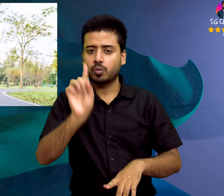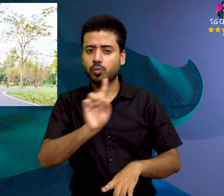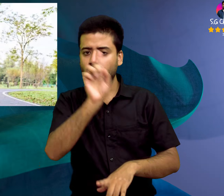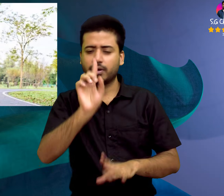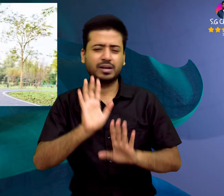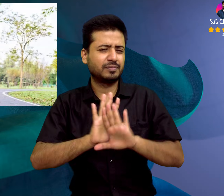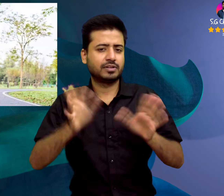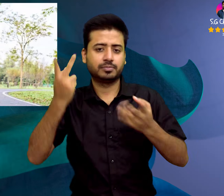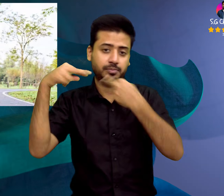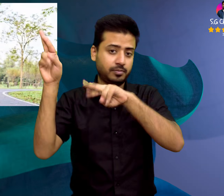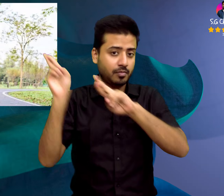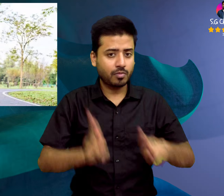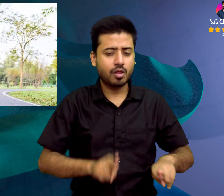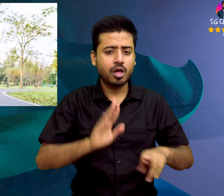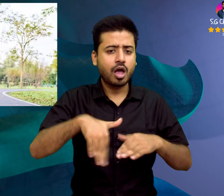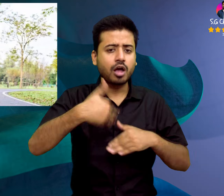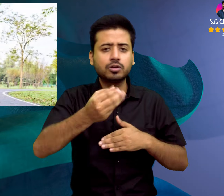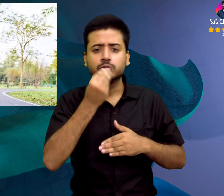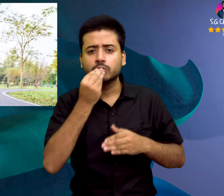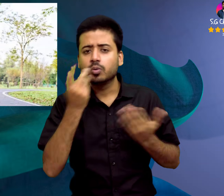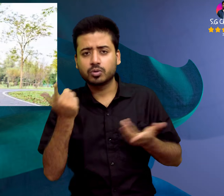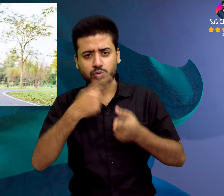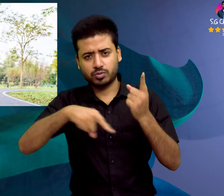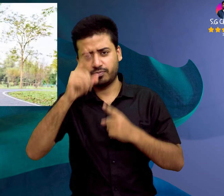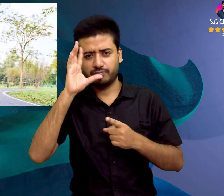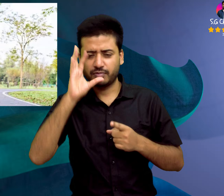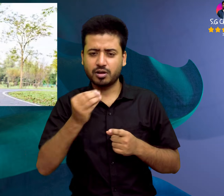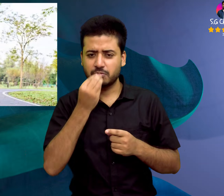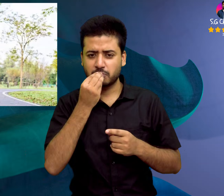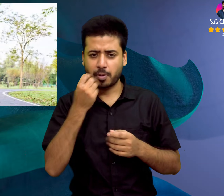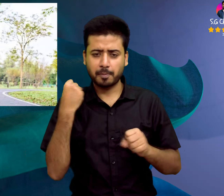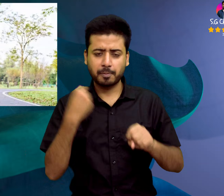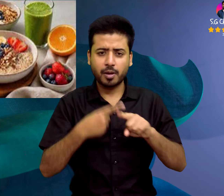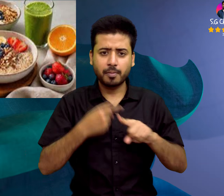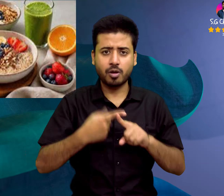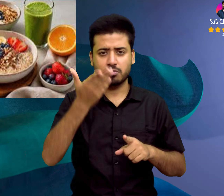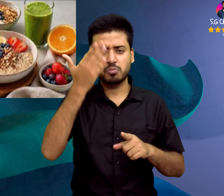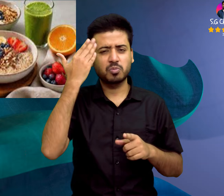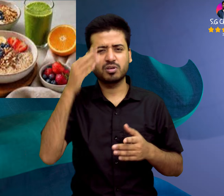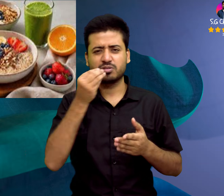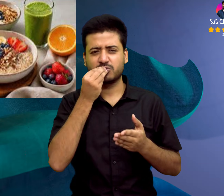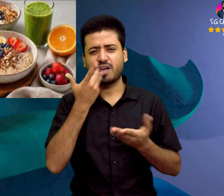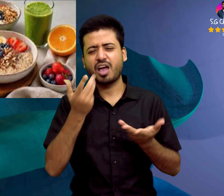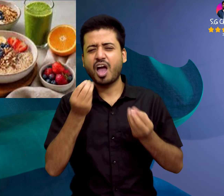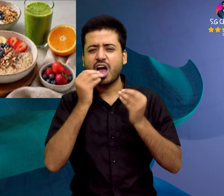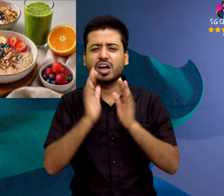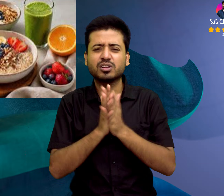When you boil an egg or bake a chicken breast, you are utilizing gentle water-based or ambient heat